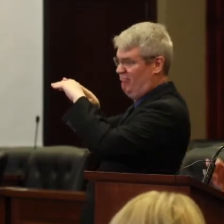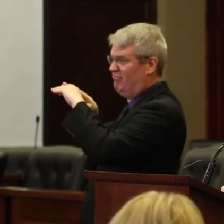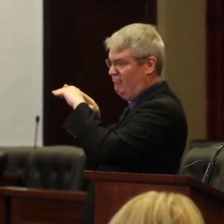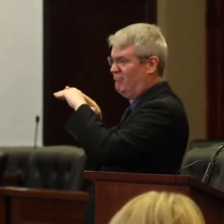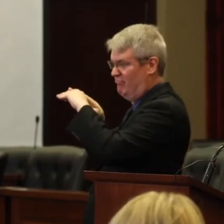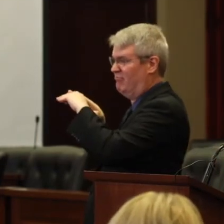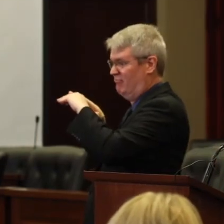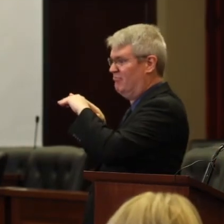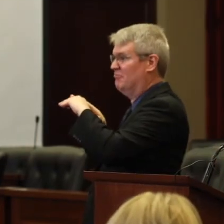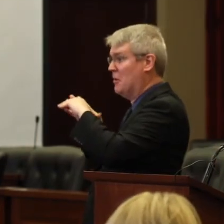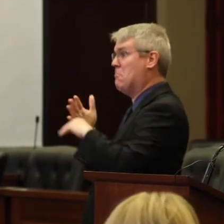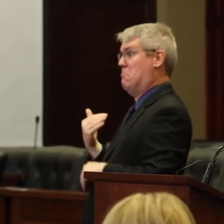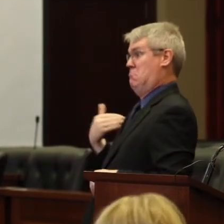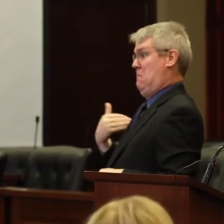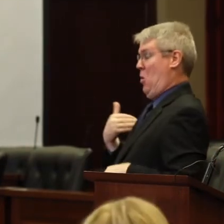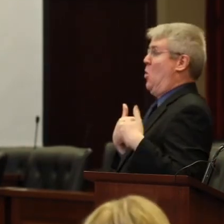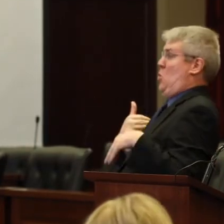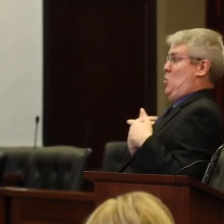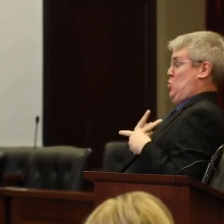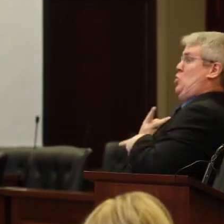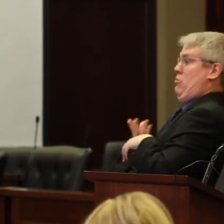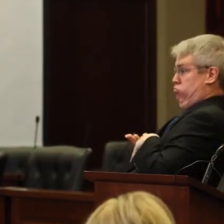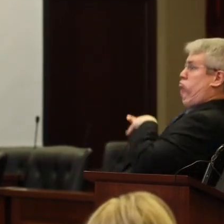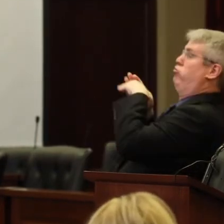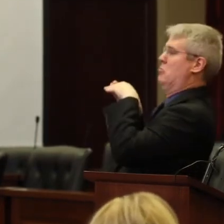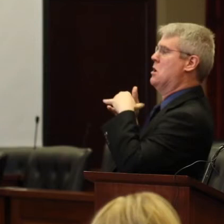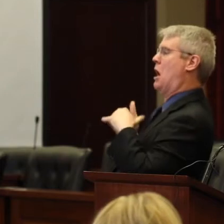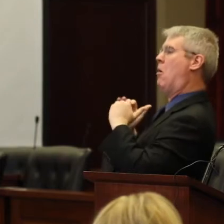a disconnect between the number of cases going up and the burden on the hospitals.